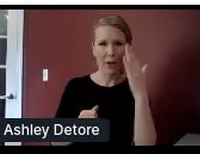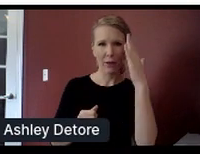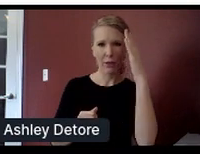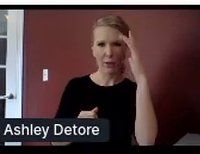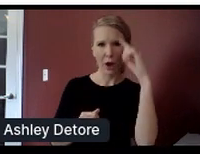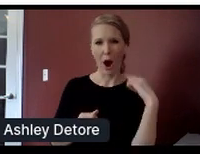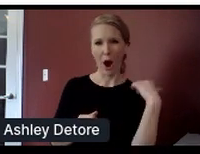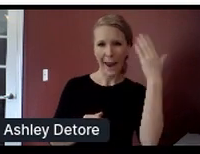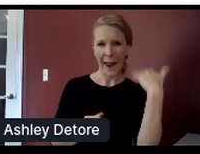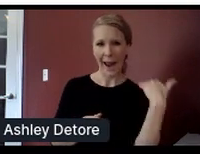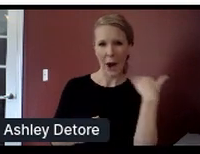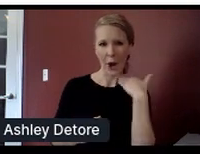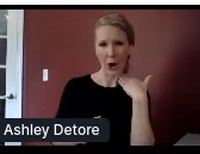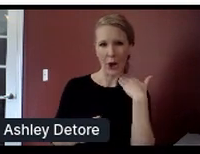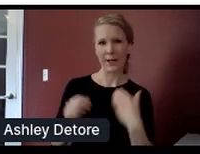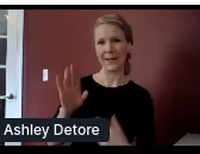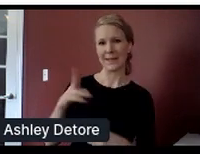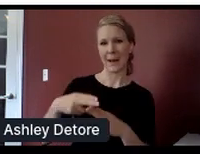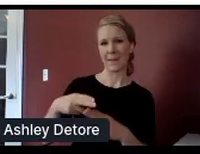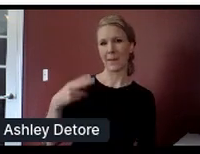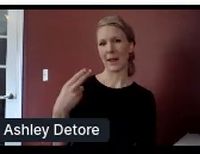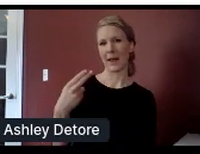That's my son Hezi.